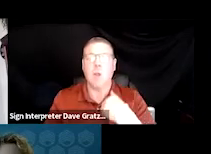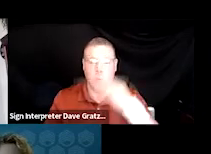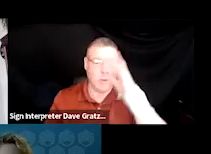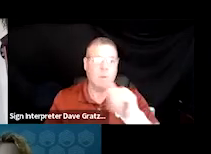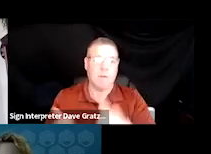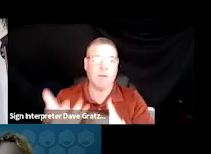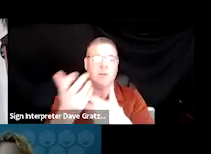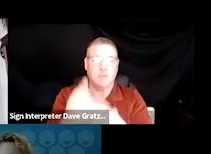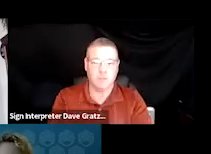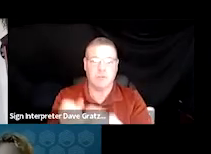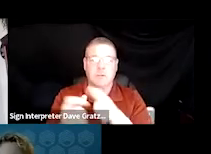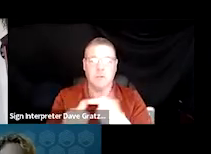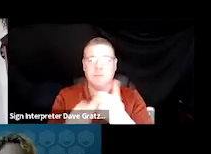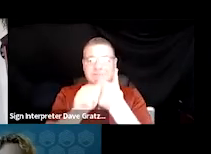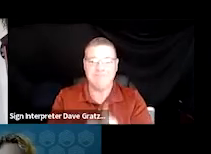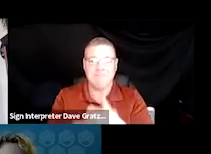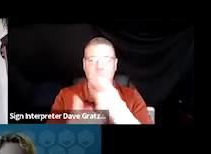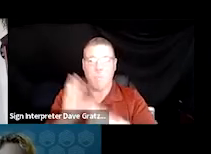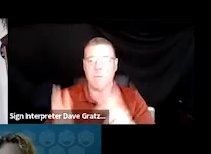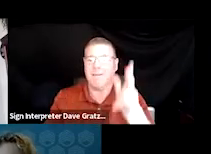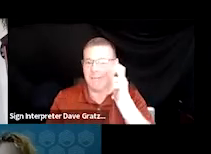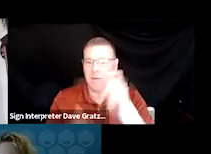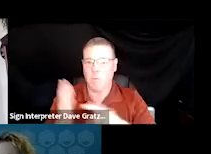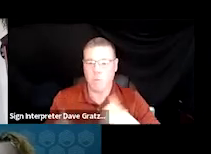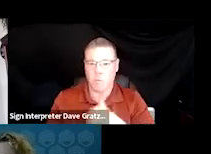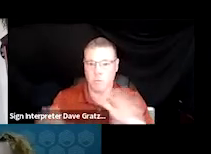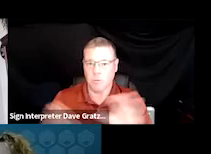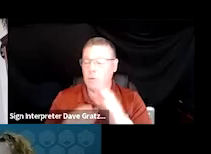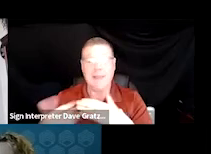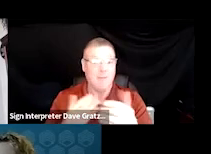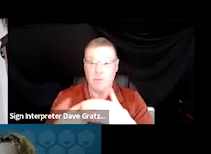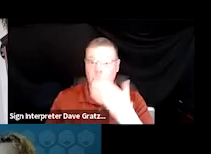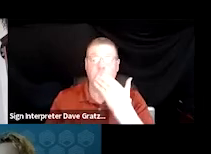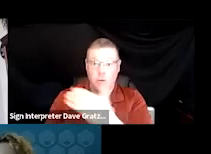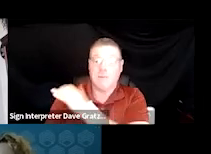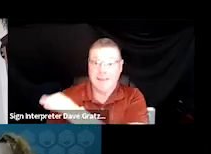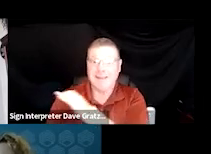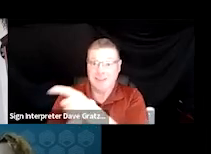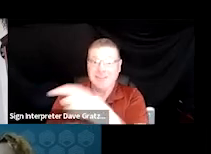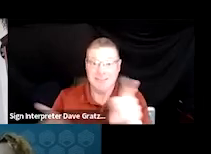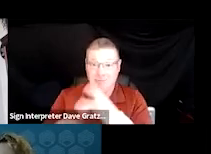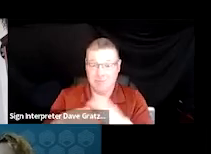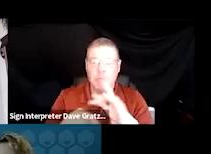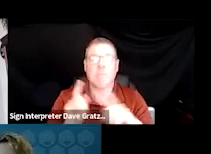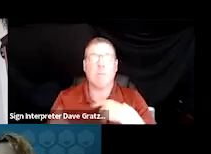to hear the difficult parts of what we do. Even though there's a lot of great clinicians out there, we do believe that a lot of clinicians